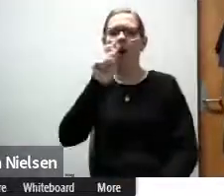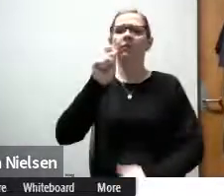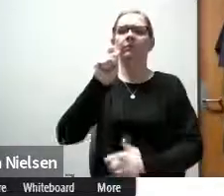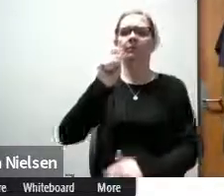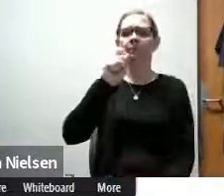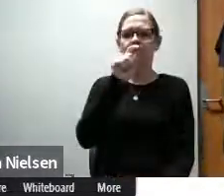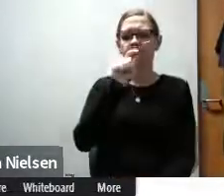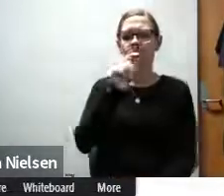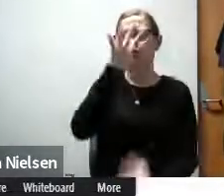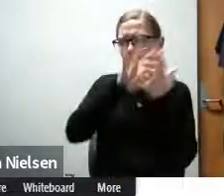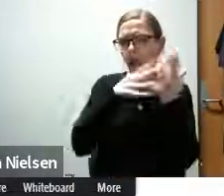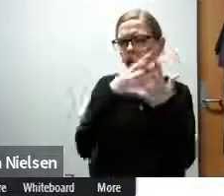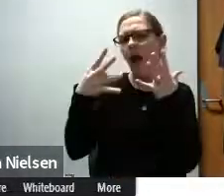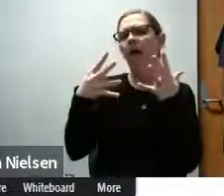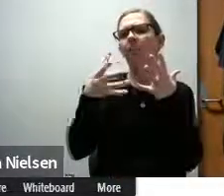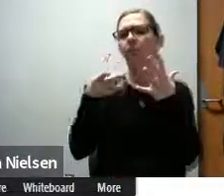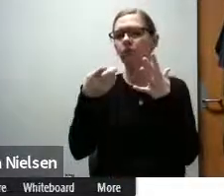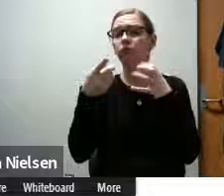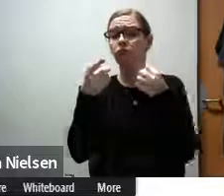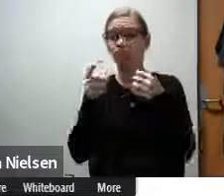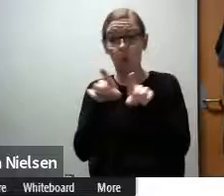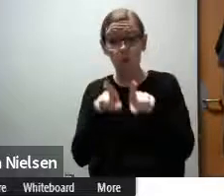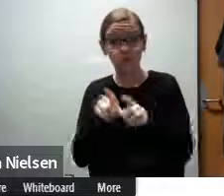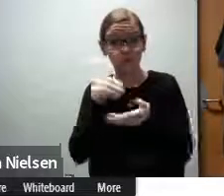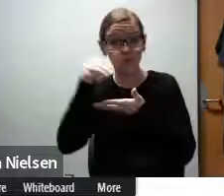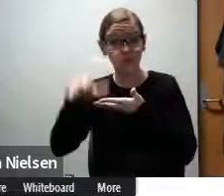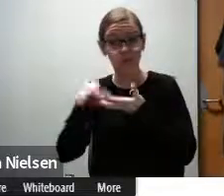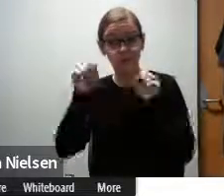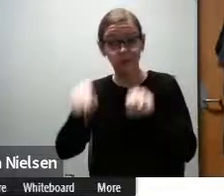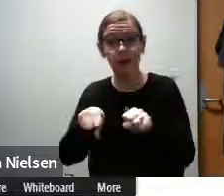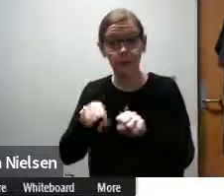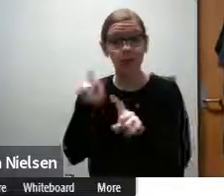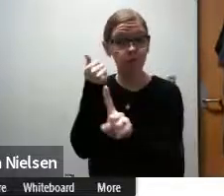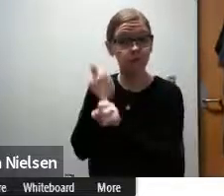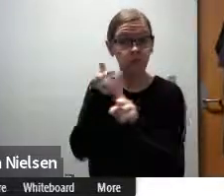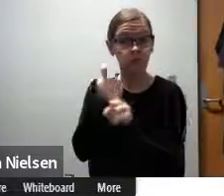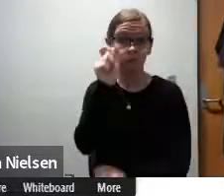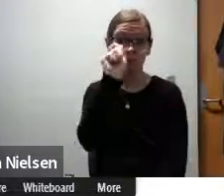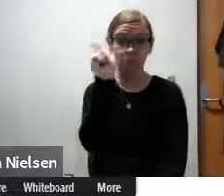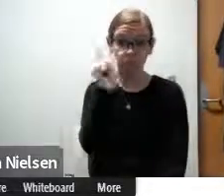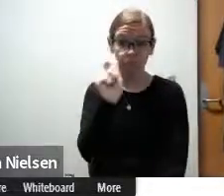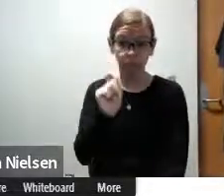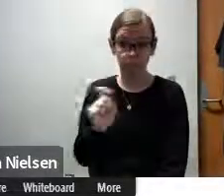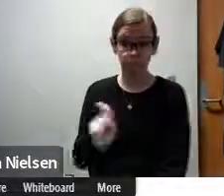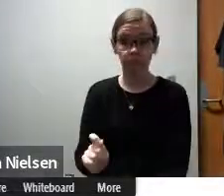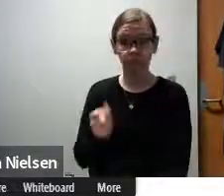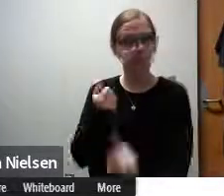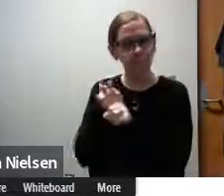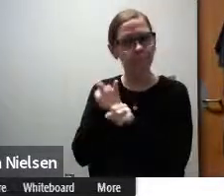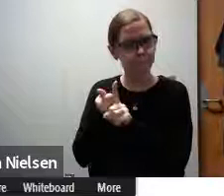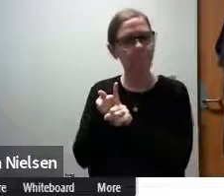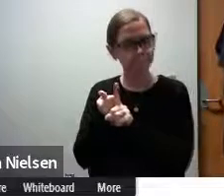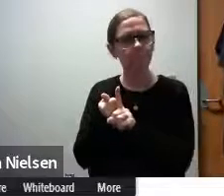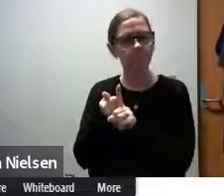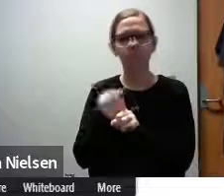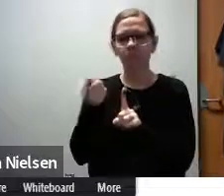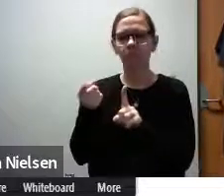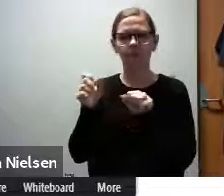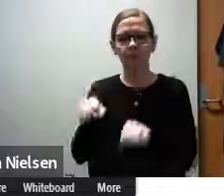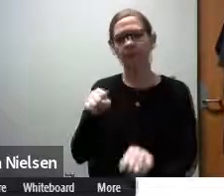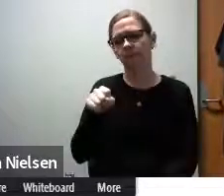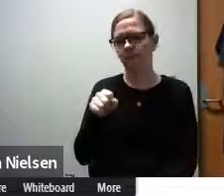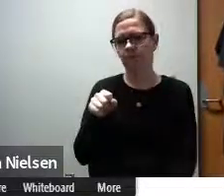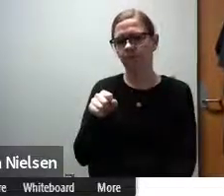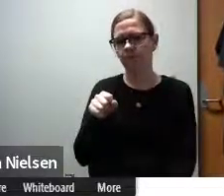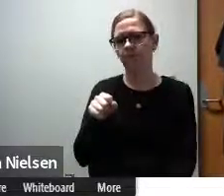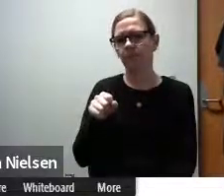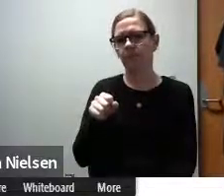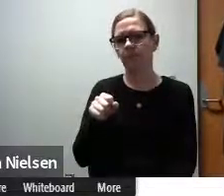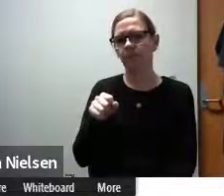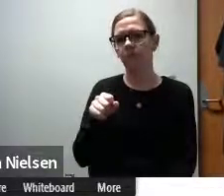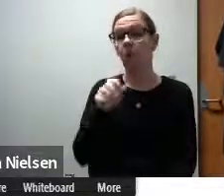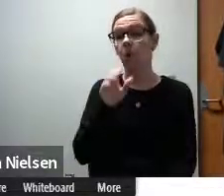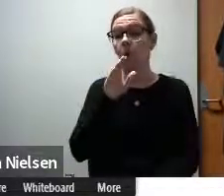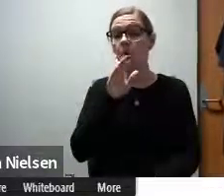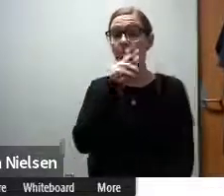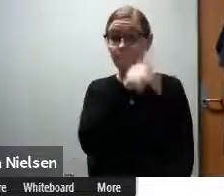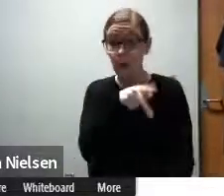And you can actually let the students work out a problem as well on the whiteboard, so they can annotate on the whiteboard or on the PowerPoints that you're sharing with them.